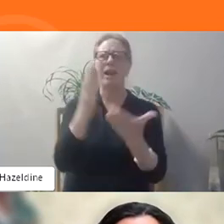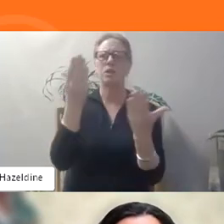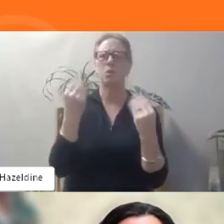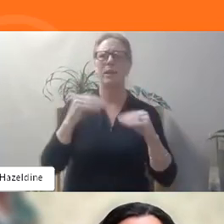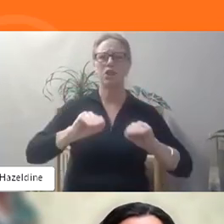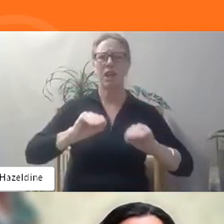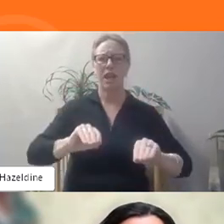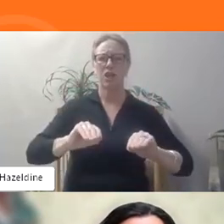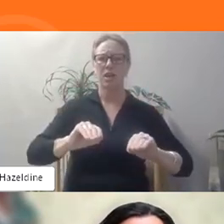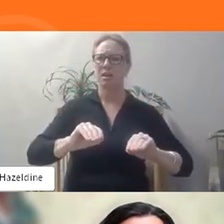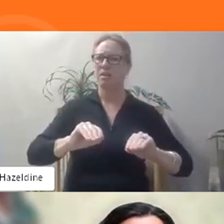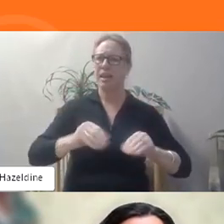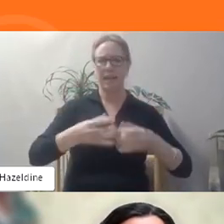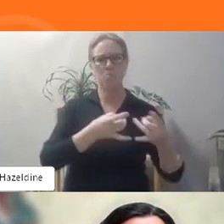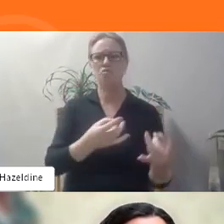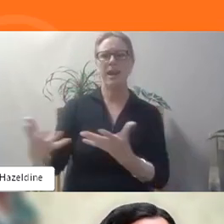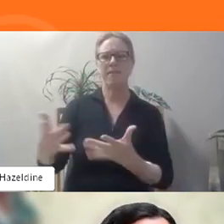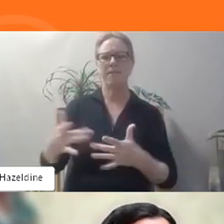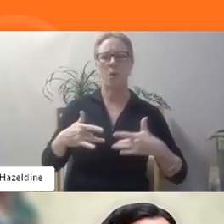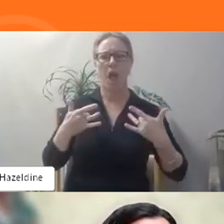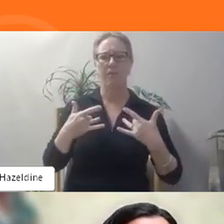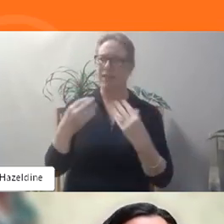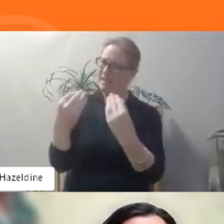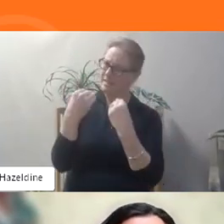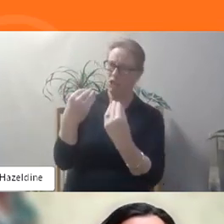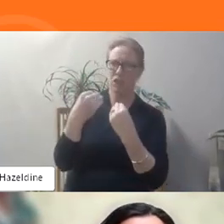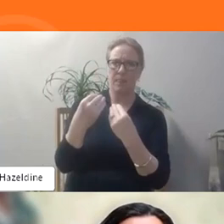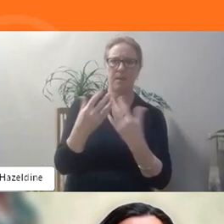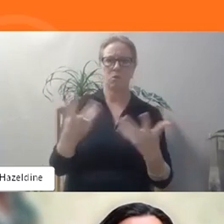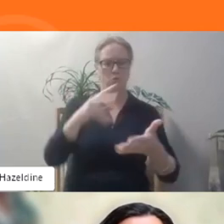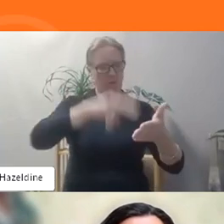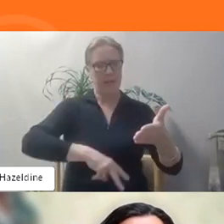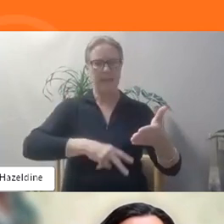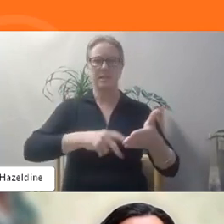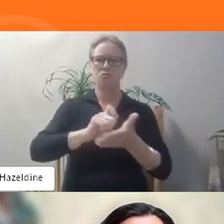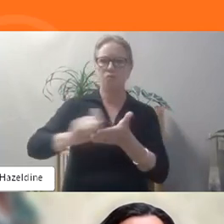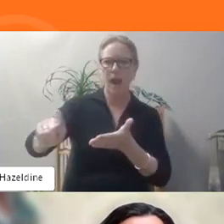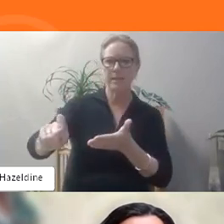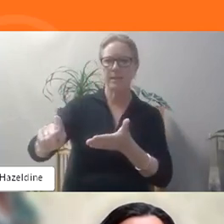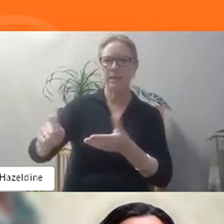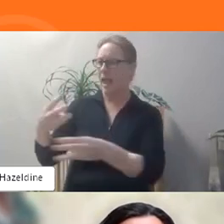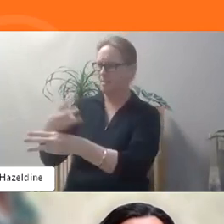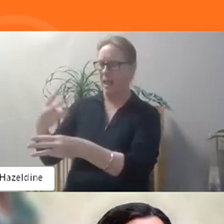that equips them for life by teaching them to read and write and do math.